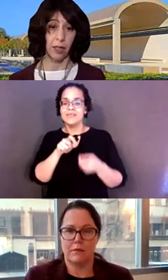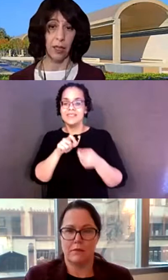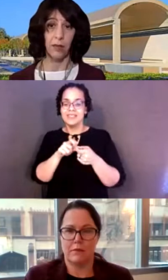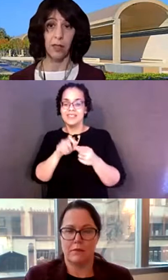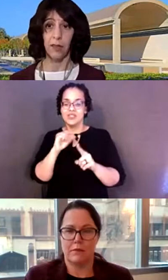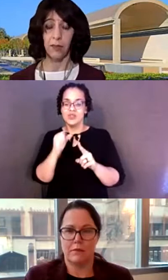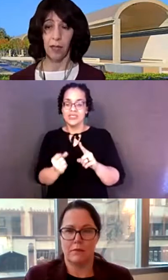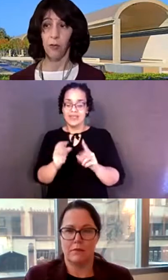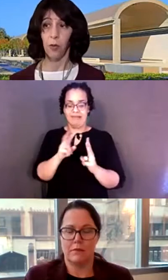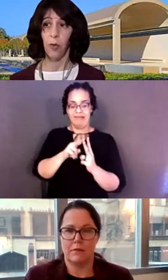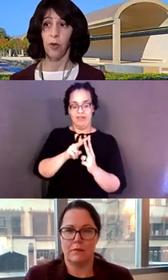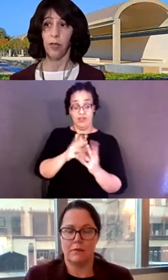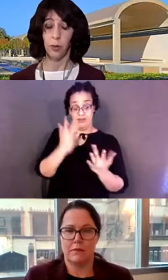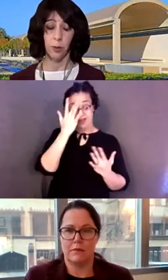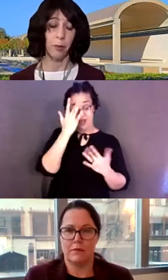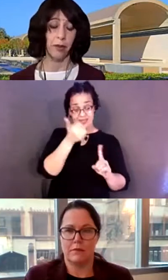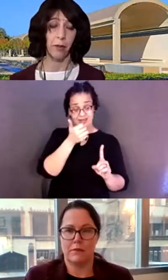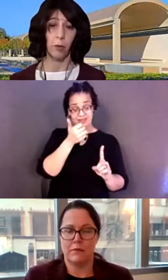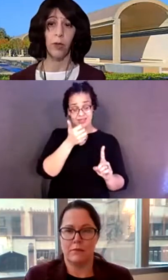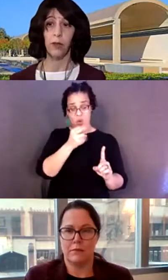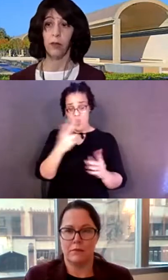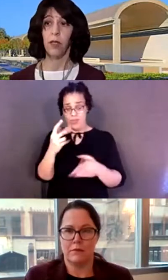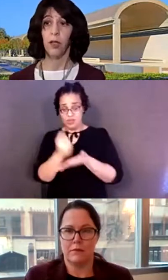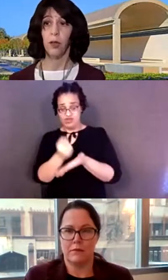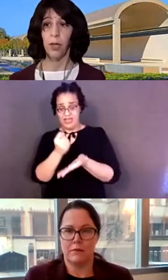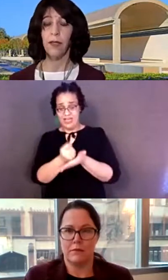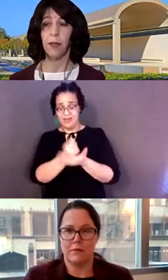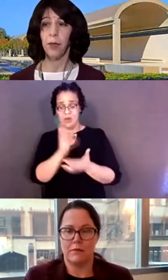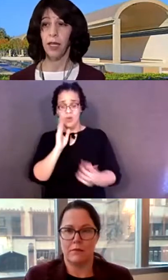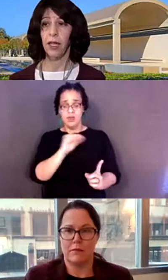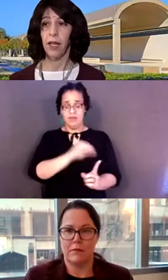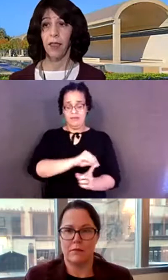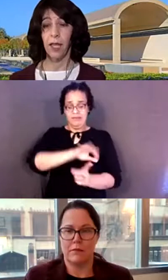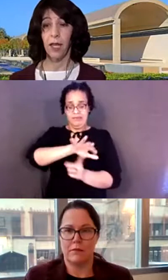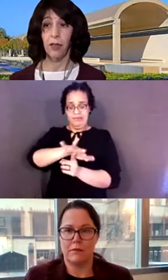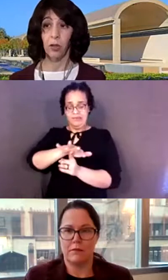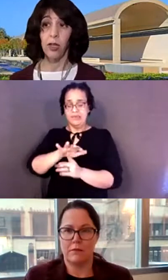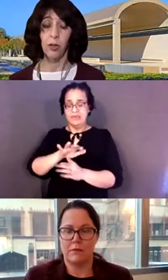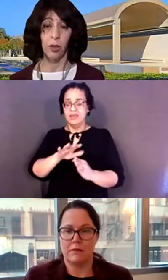illness itself or the treatment will